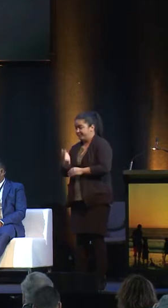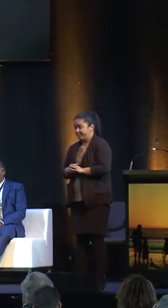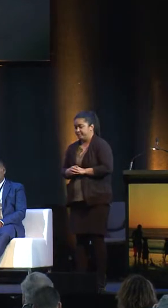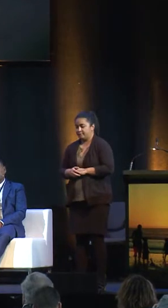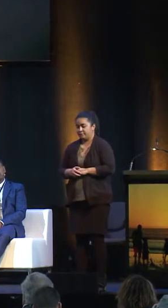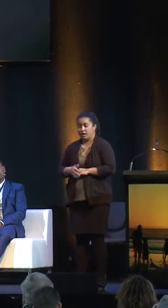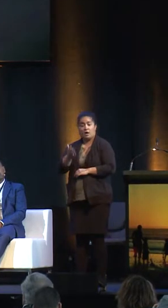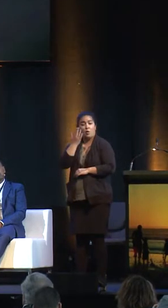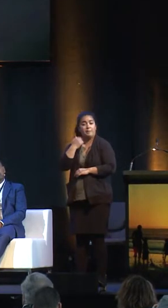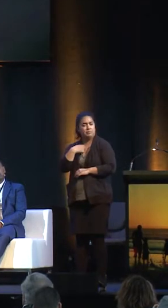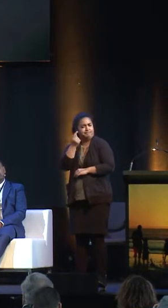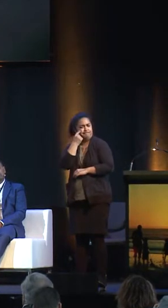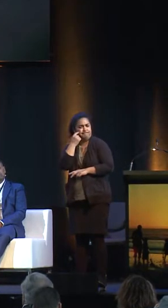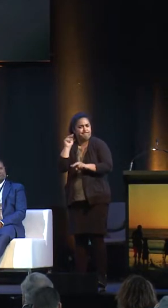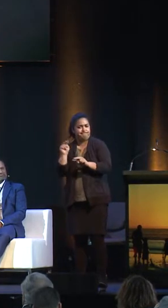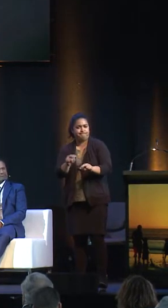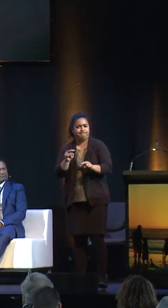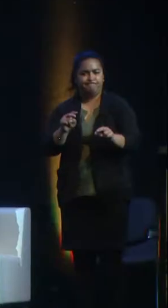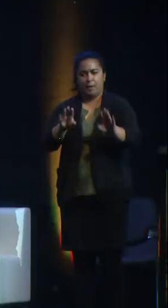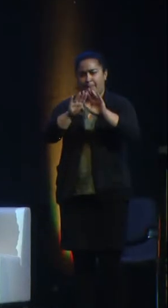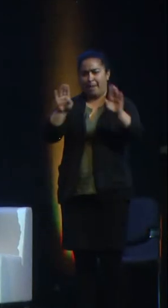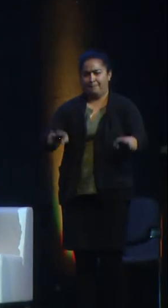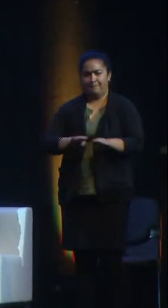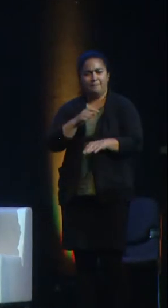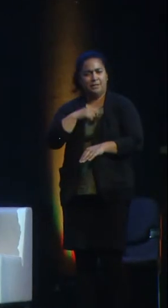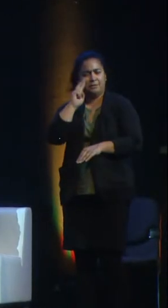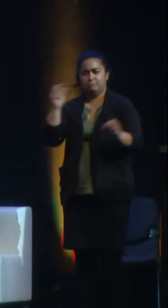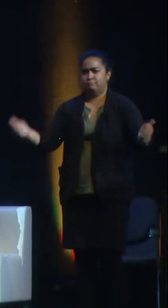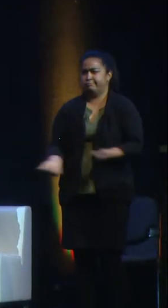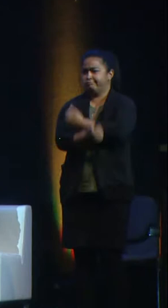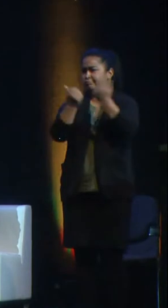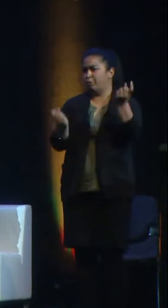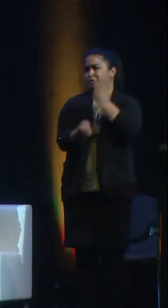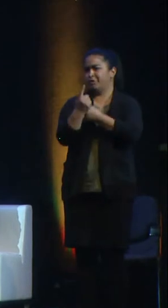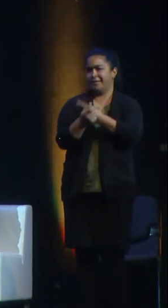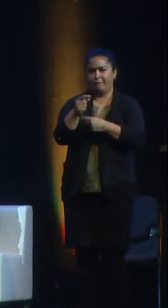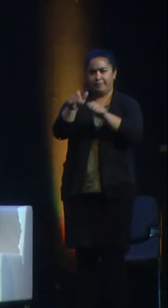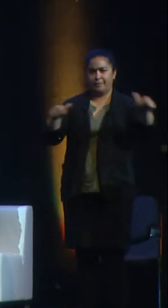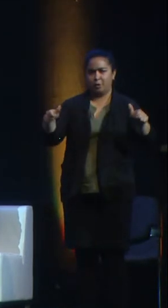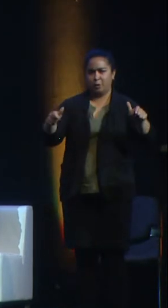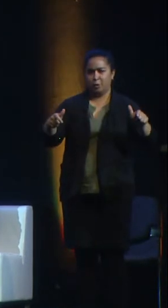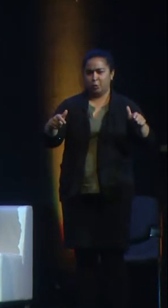look at the road map I see so much opportunity that everybody can take away from this process